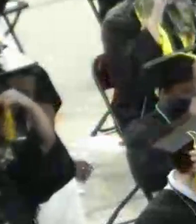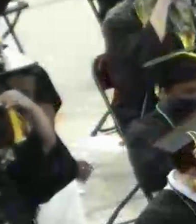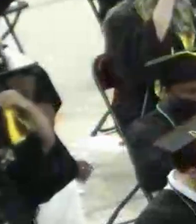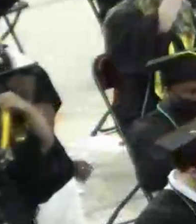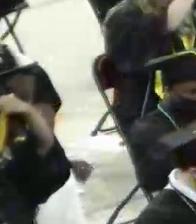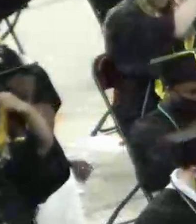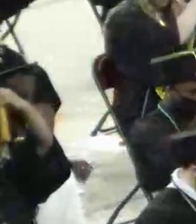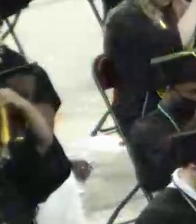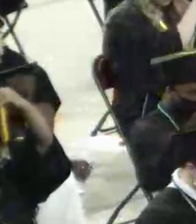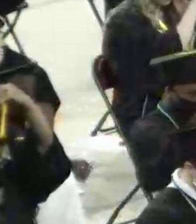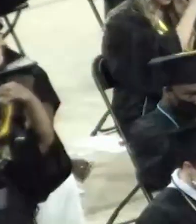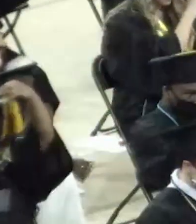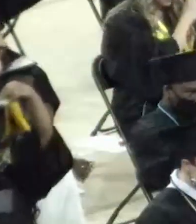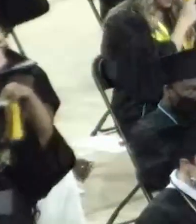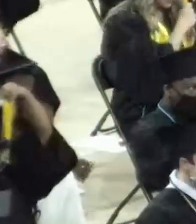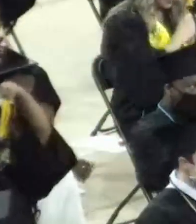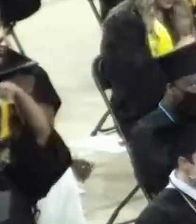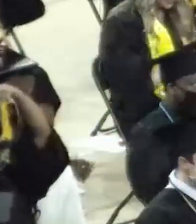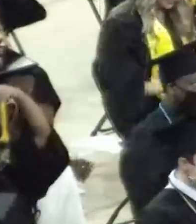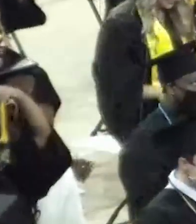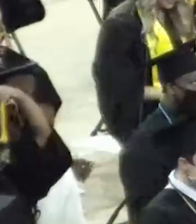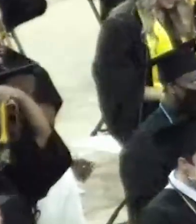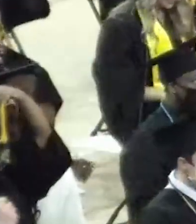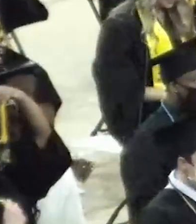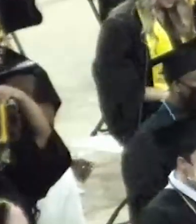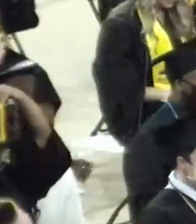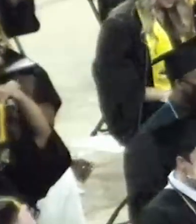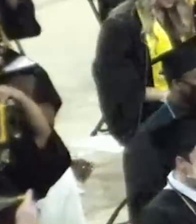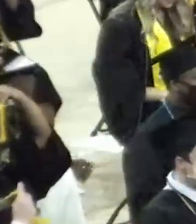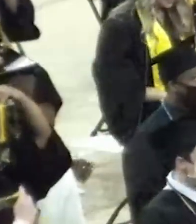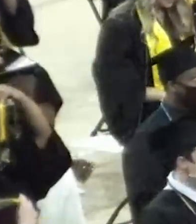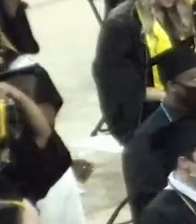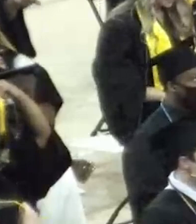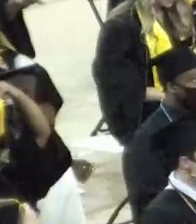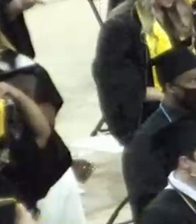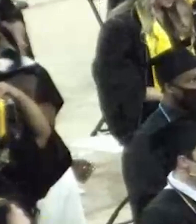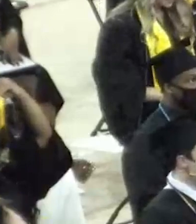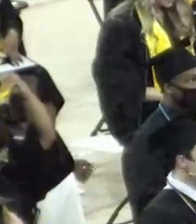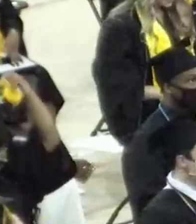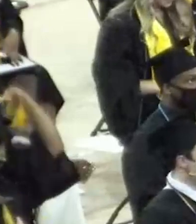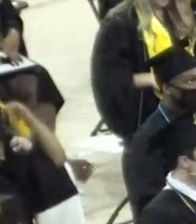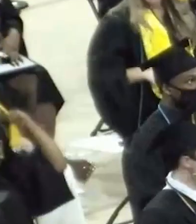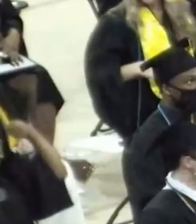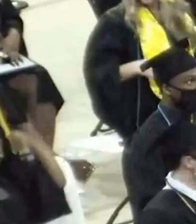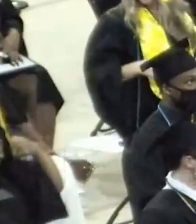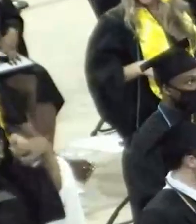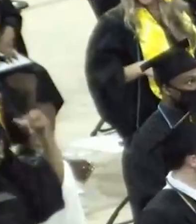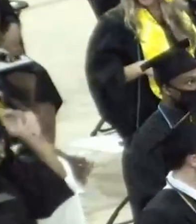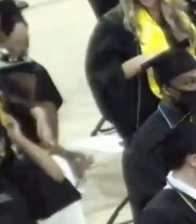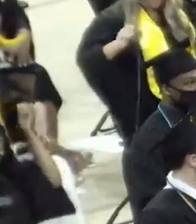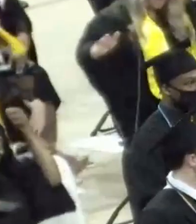signifying your status as baccalaureate degree holders from The University of Southern Mississippi.